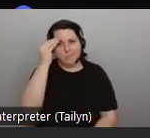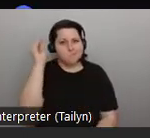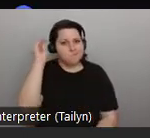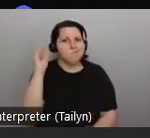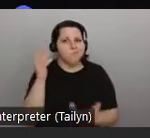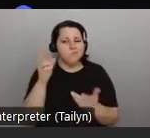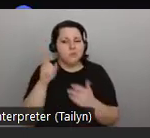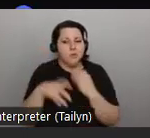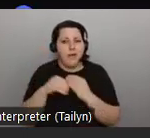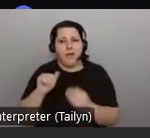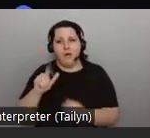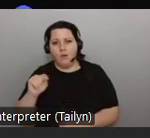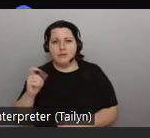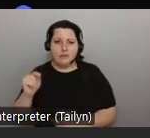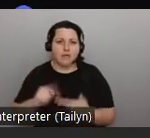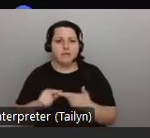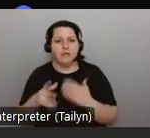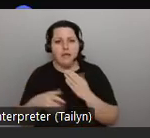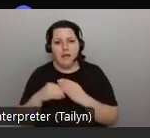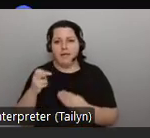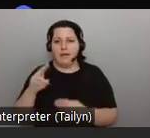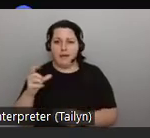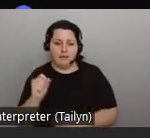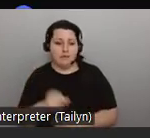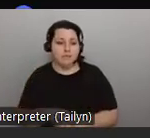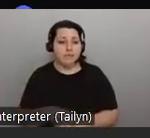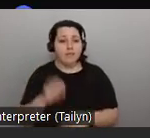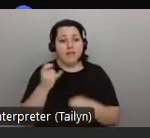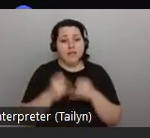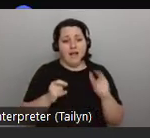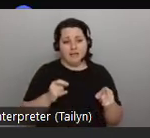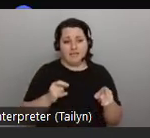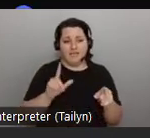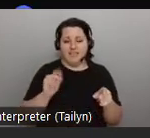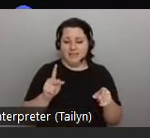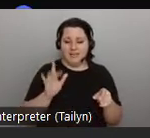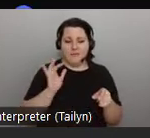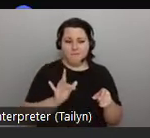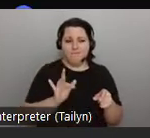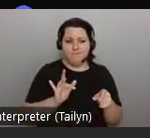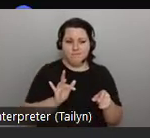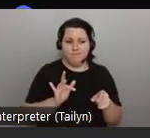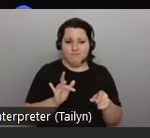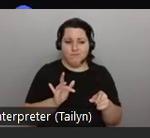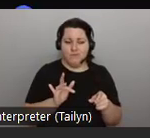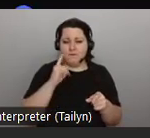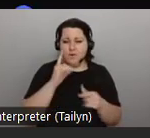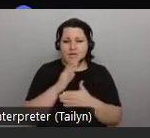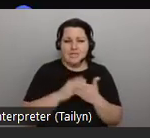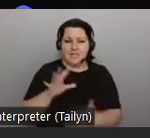to our quick cards that help give you some tips and basic reminders for these individual programs to help you